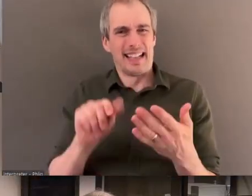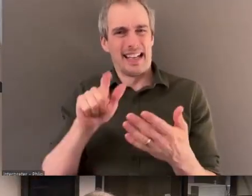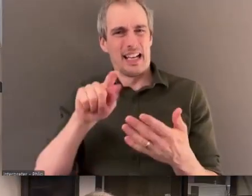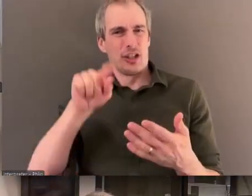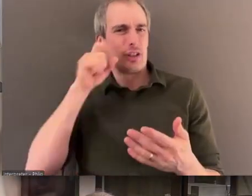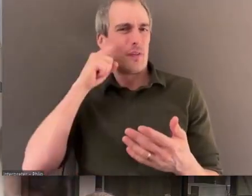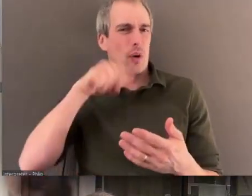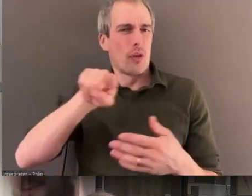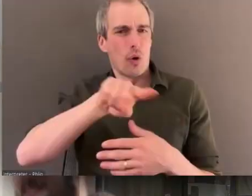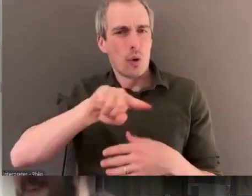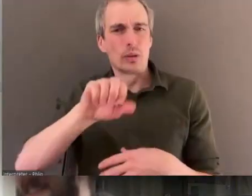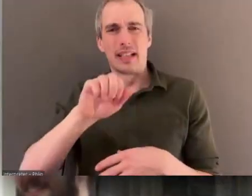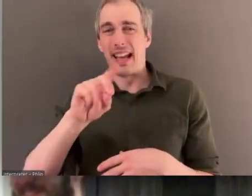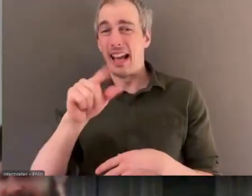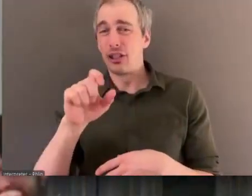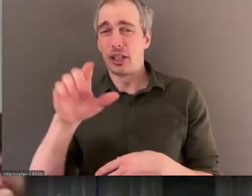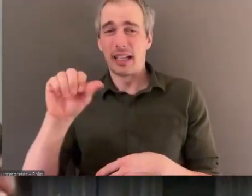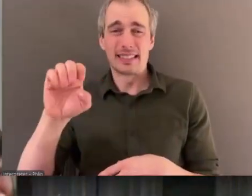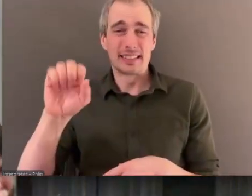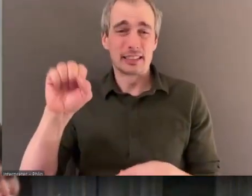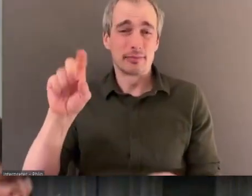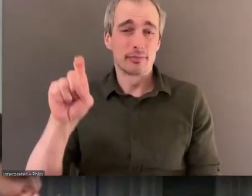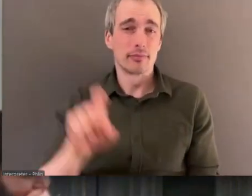I'll jump in real quick. Why not? Yes.